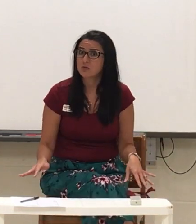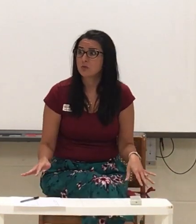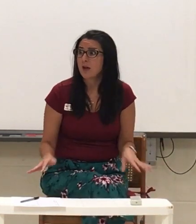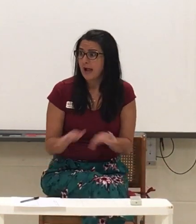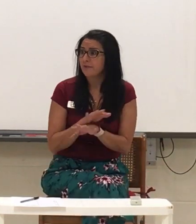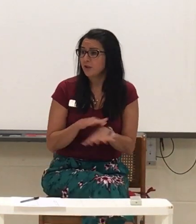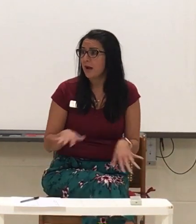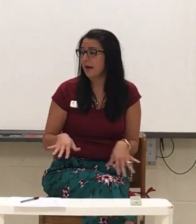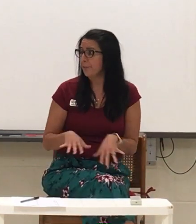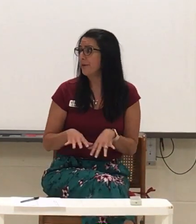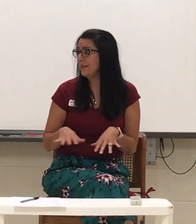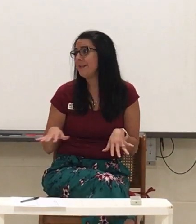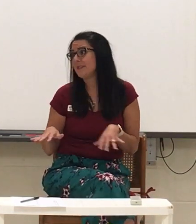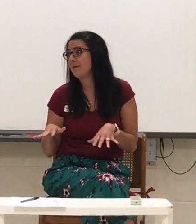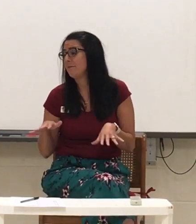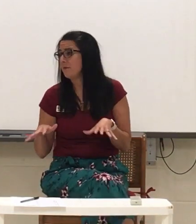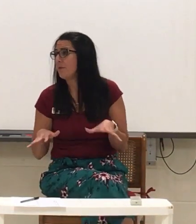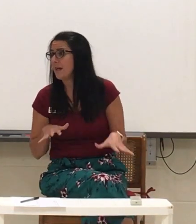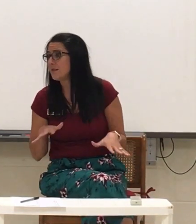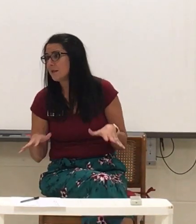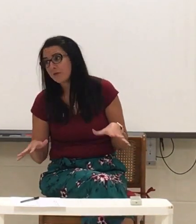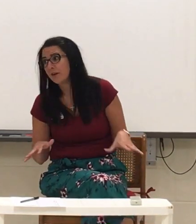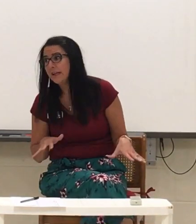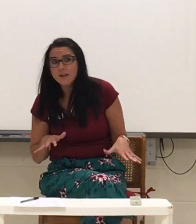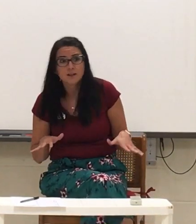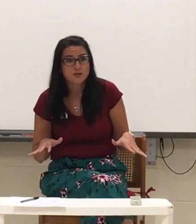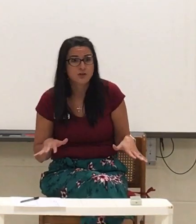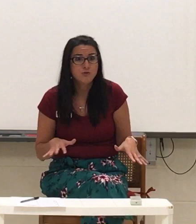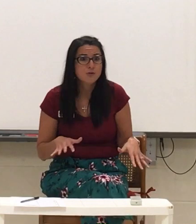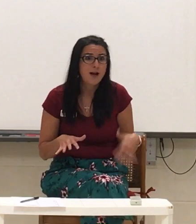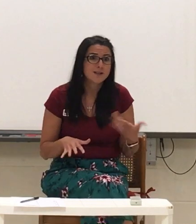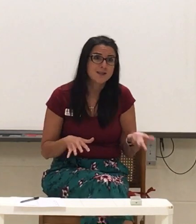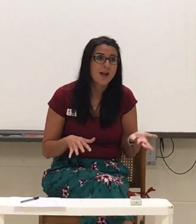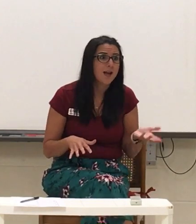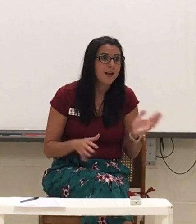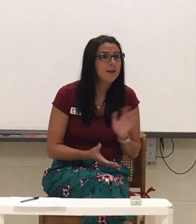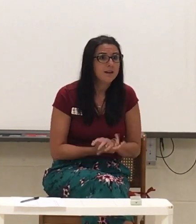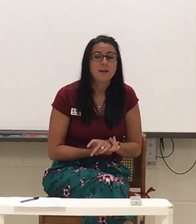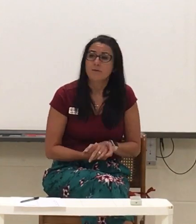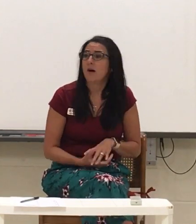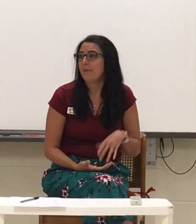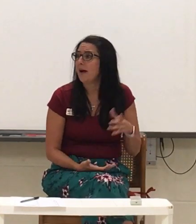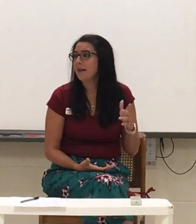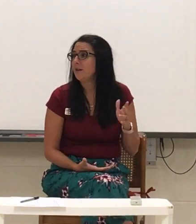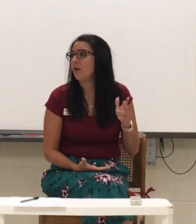after you had a pretty decent basis for English you have to say mom I need to go